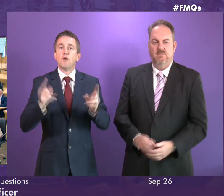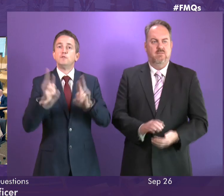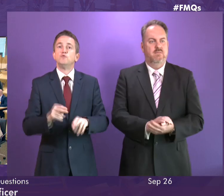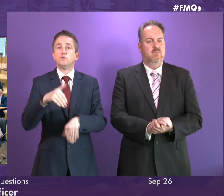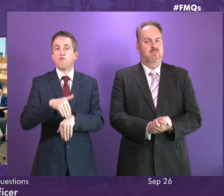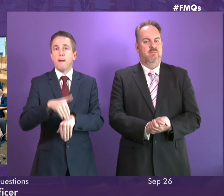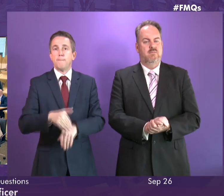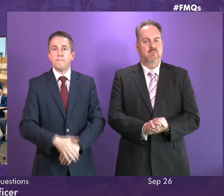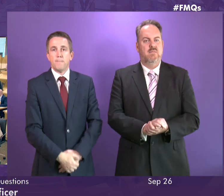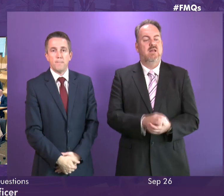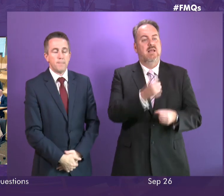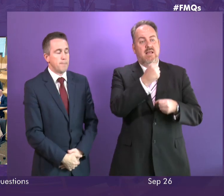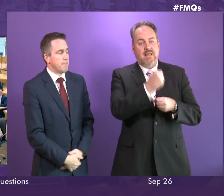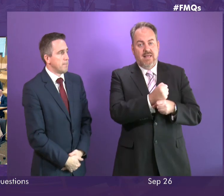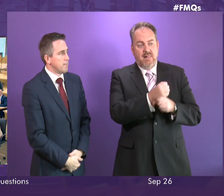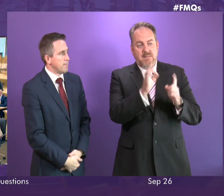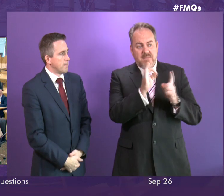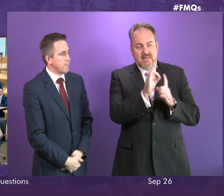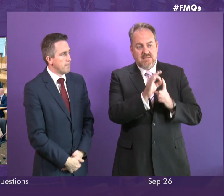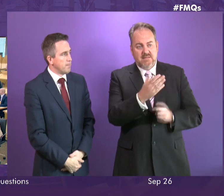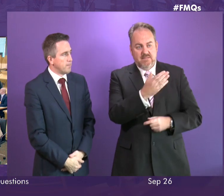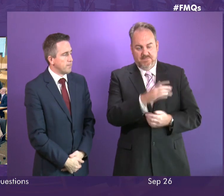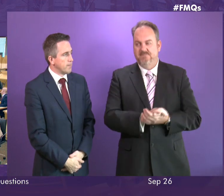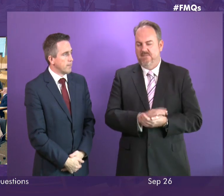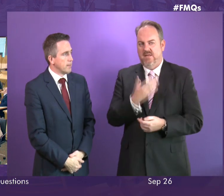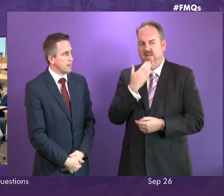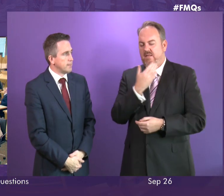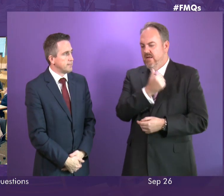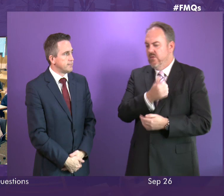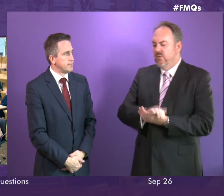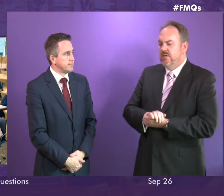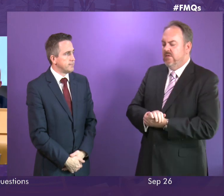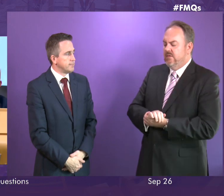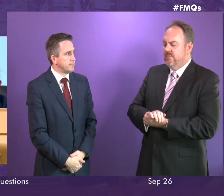Thomas Cook Gil Paterson (Clydebank and Milngavie) (SNP):